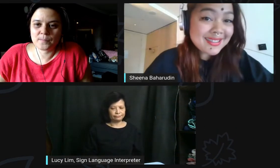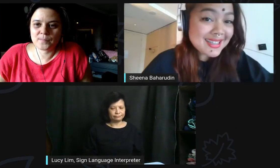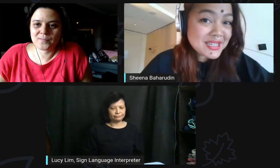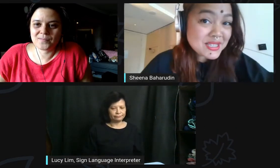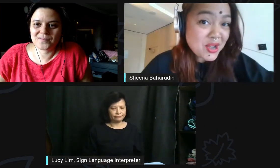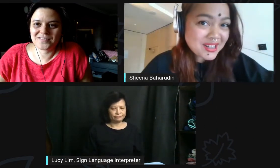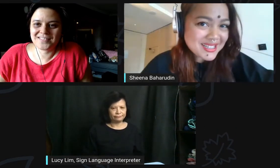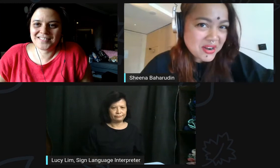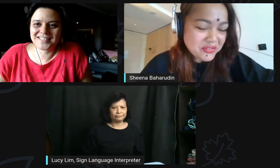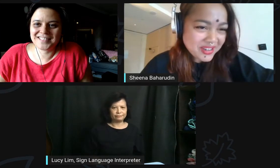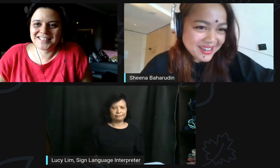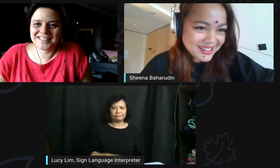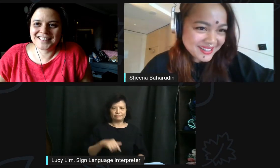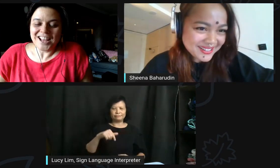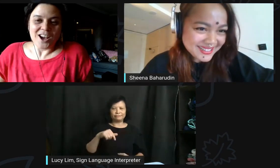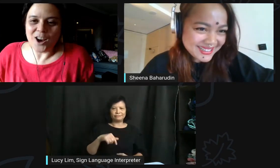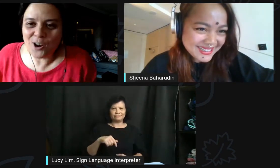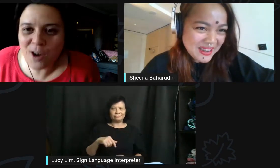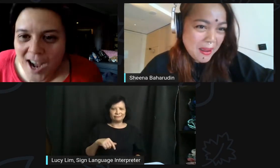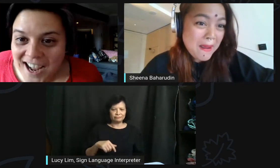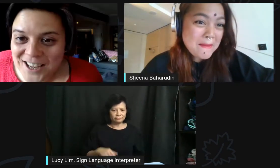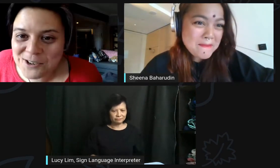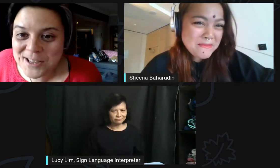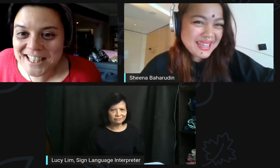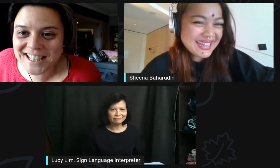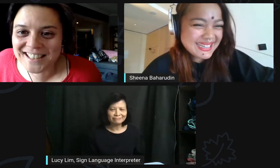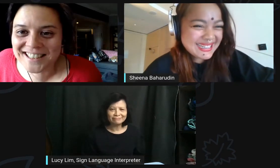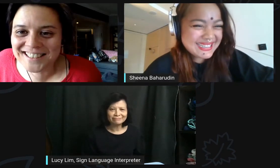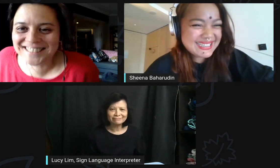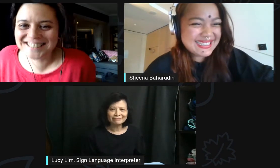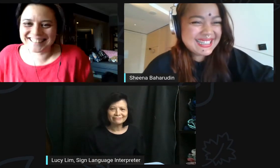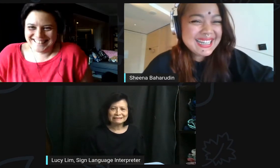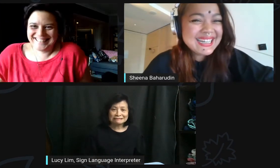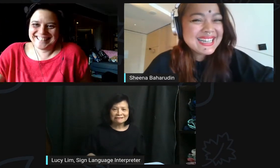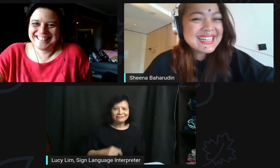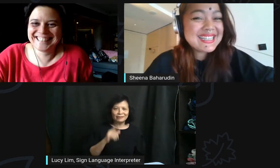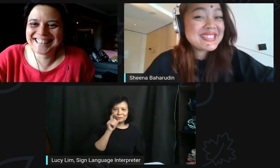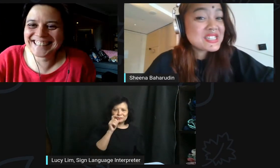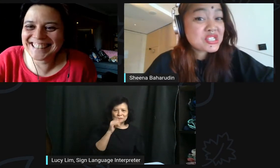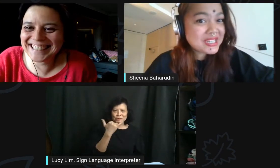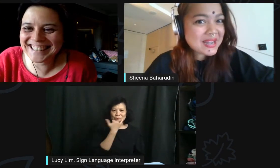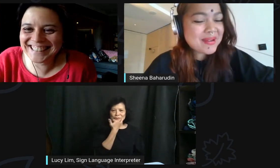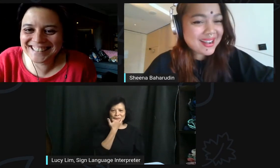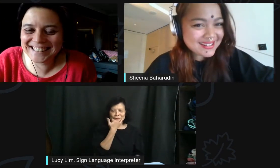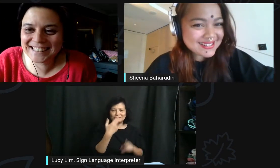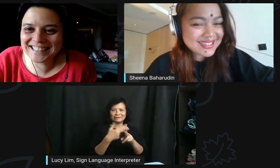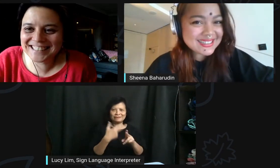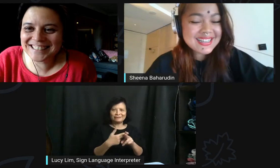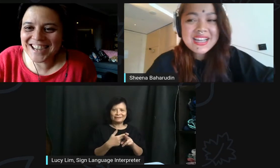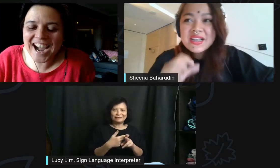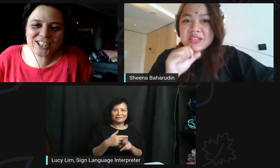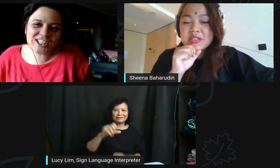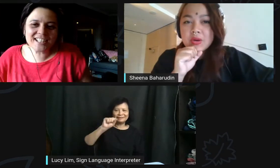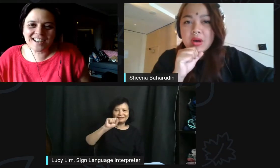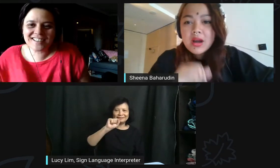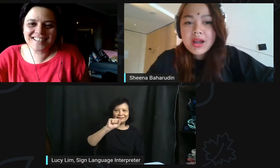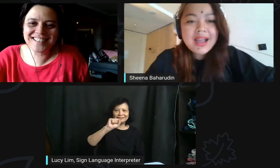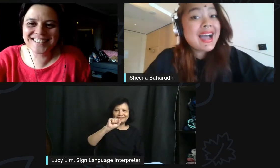This is not Arvina Gill. Oh, hi, who is it? This is Sheena Baharudin. So, Hi Sheena.